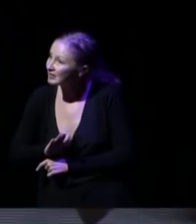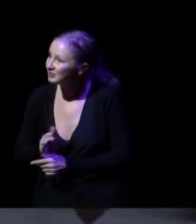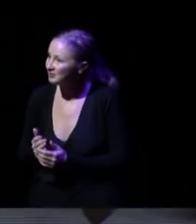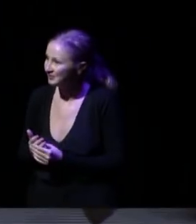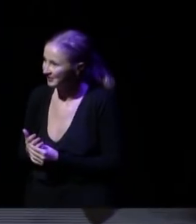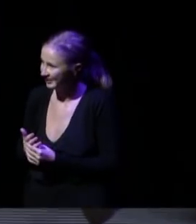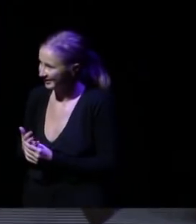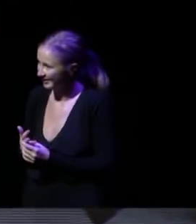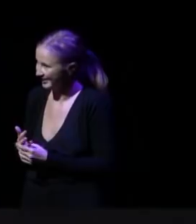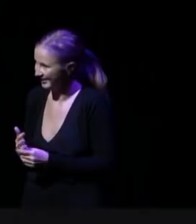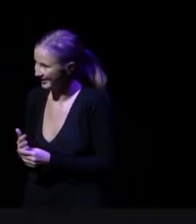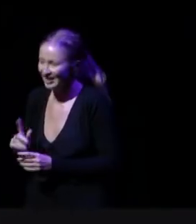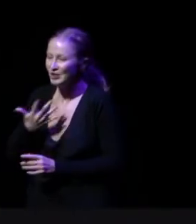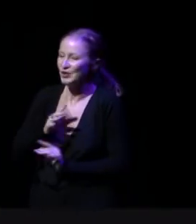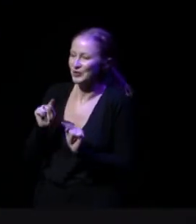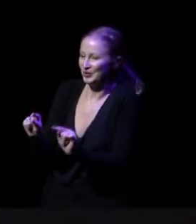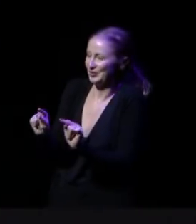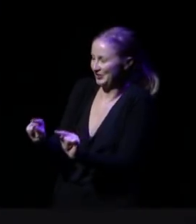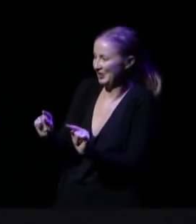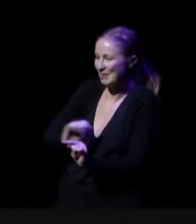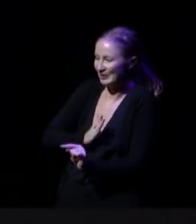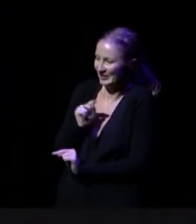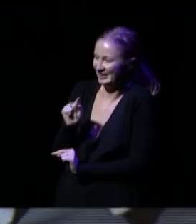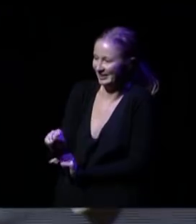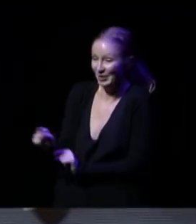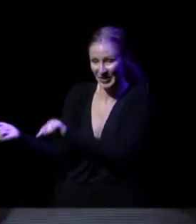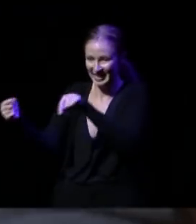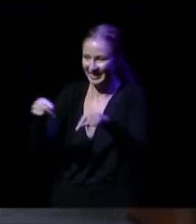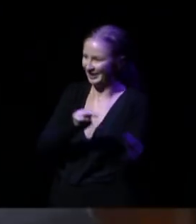No, I'm more interested in hearing you... We're all here to see you.